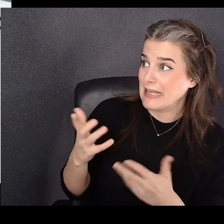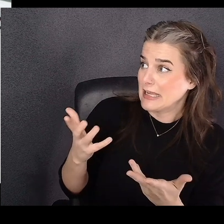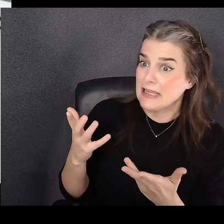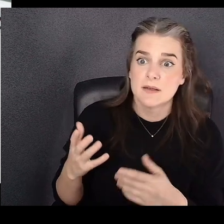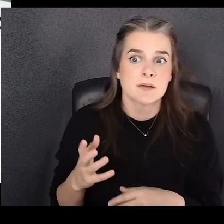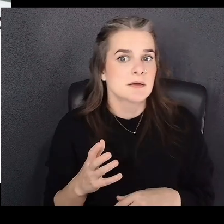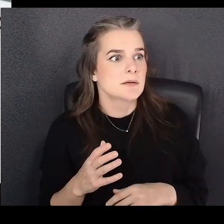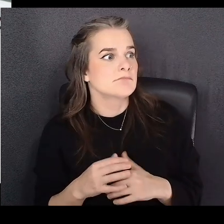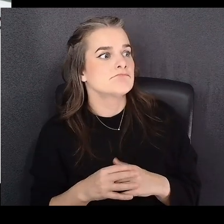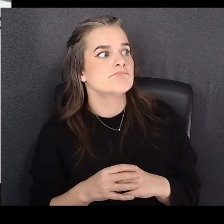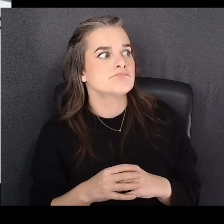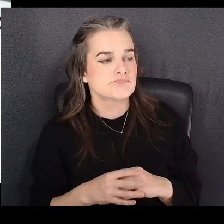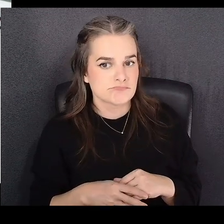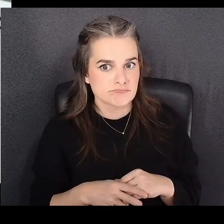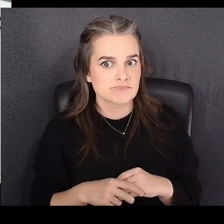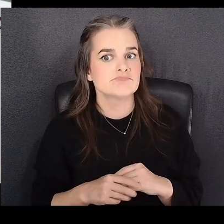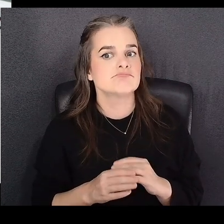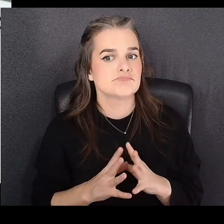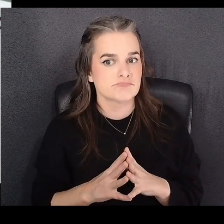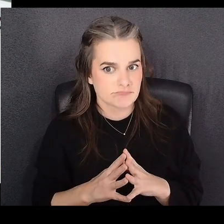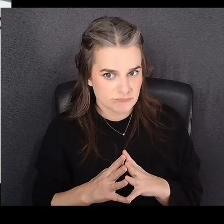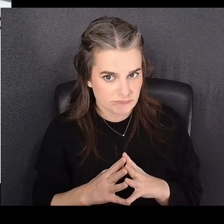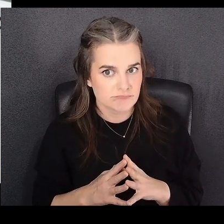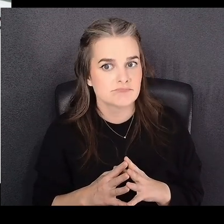We can't get gaming through your insurance,